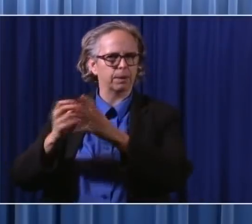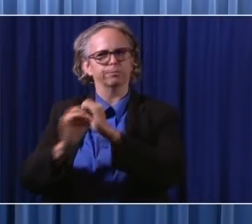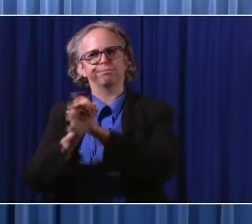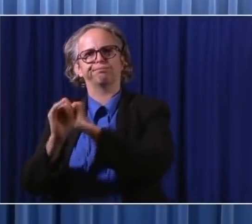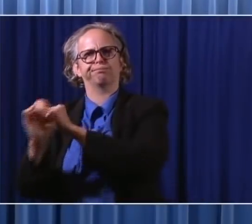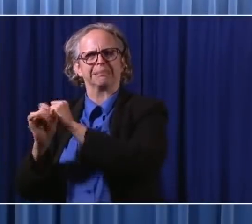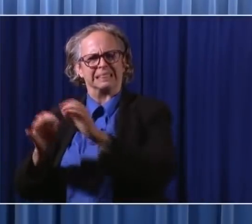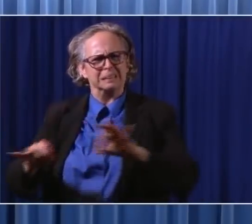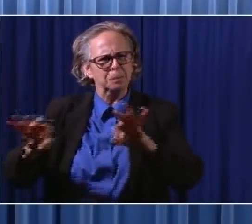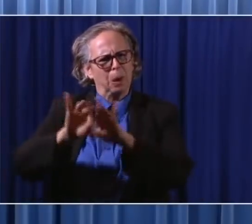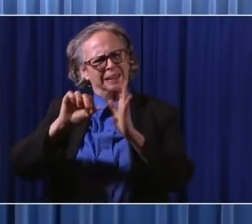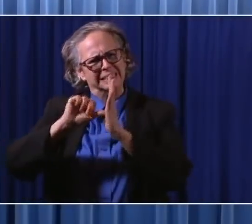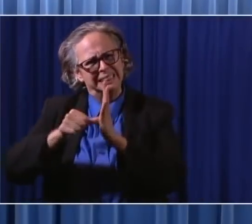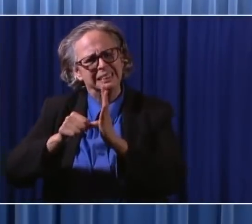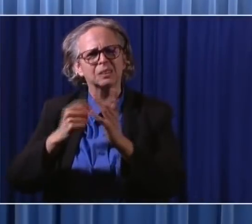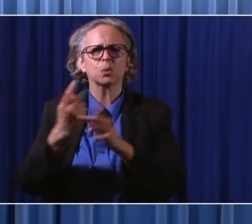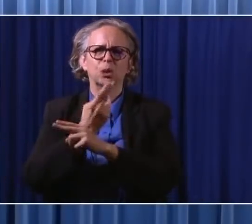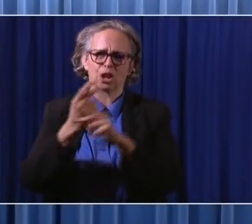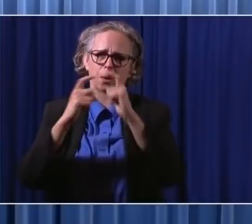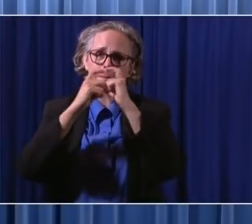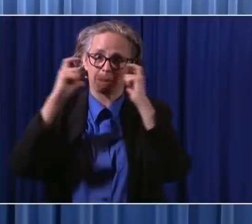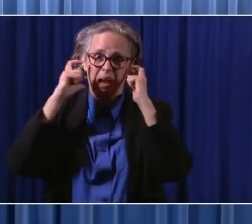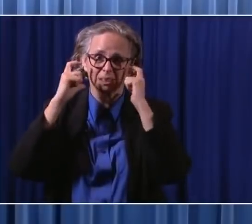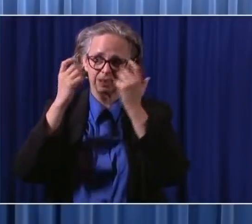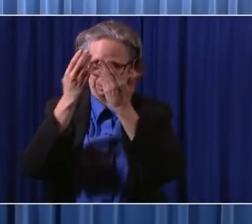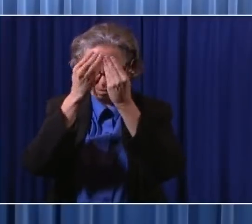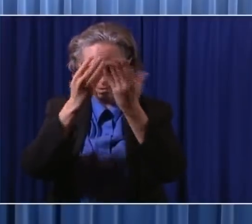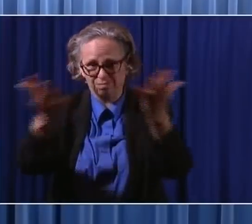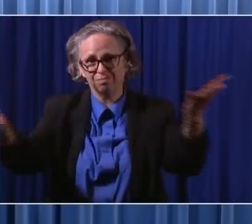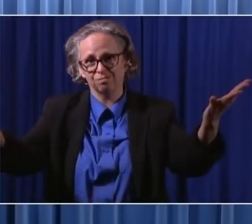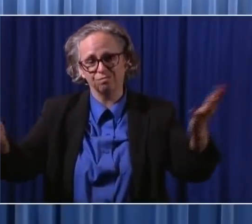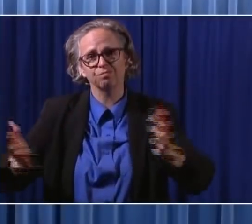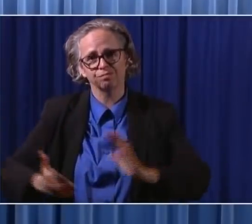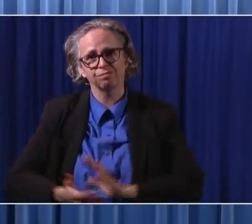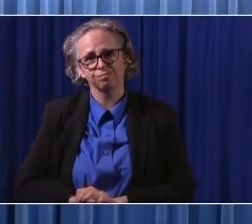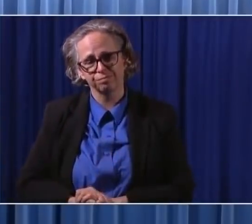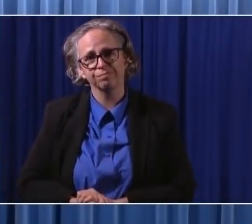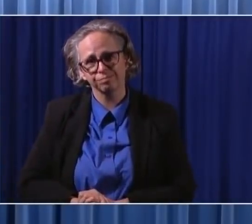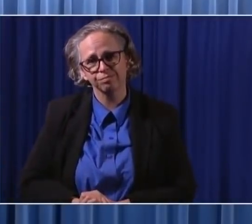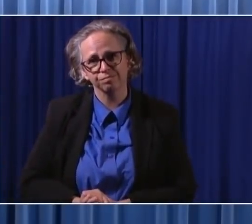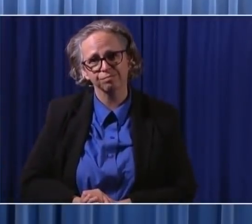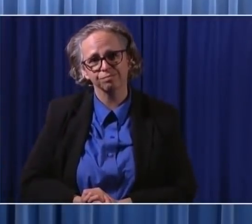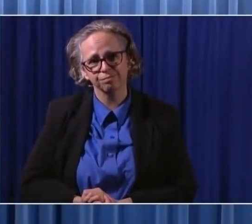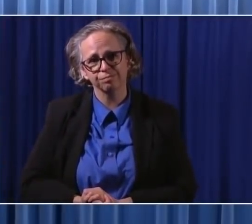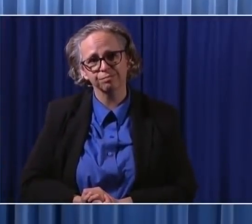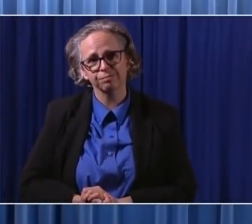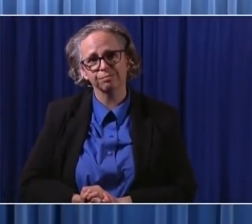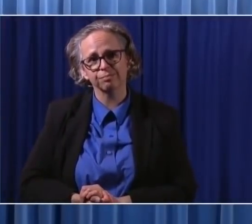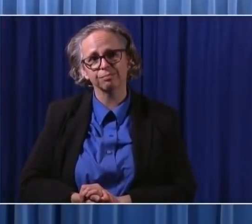DIGITAL OUTBOARD SPACE WITH THE ADVERTISING ASSOCIATION AND RADIO PUBLIC SERVICE ANNOUNCEMENT TIME FROM THE ASSOCIATION OF BROADCASTERS AND